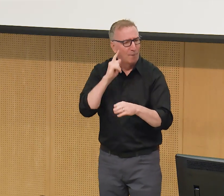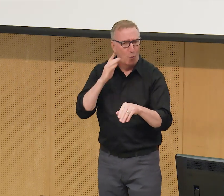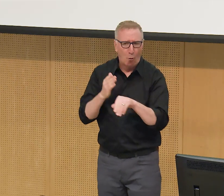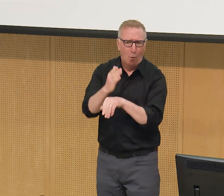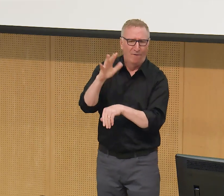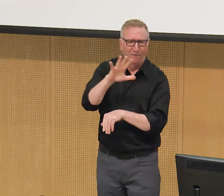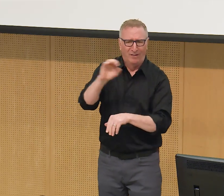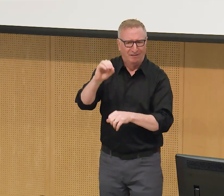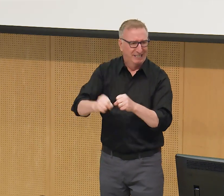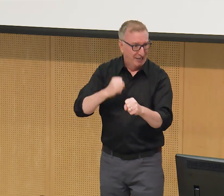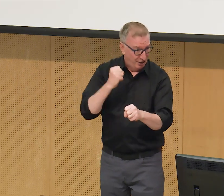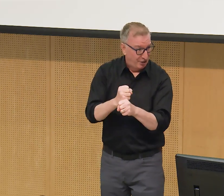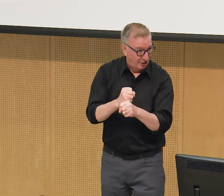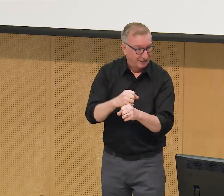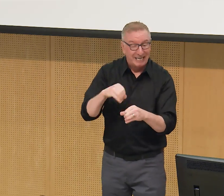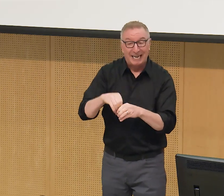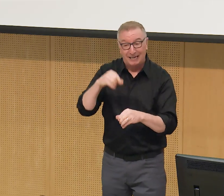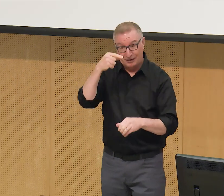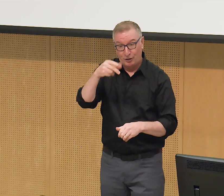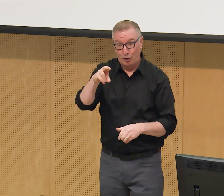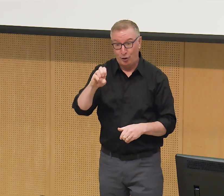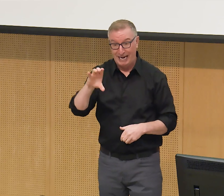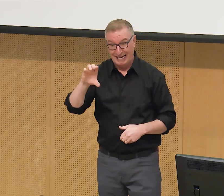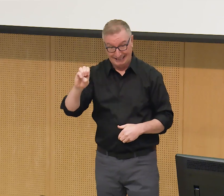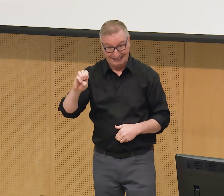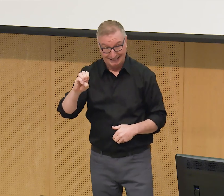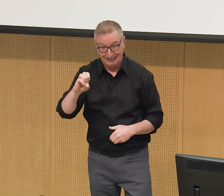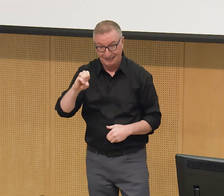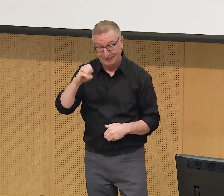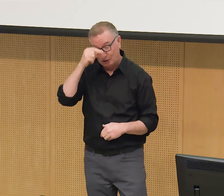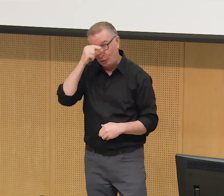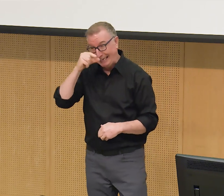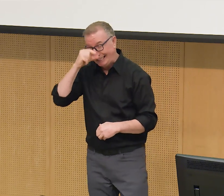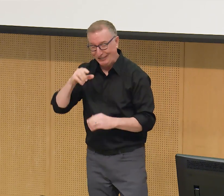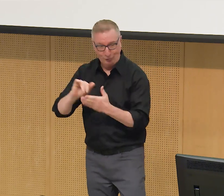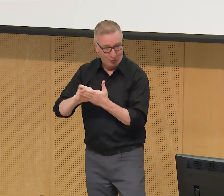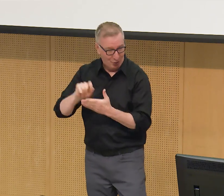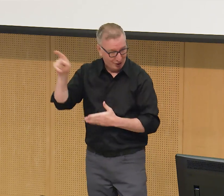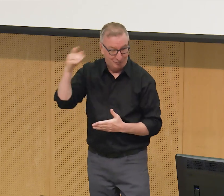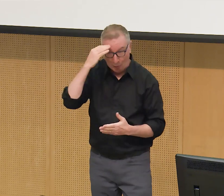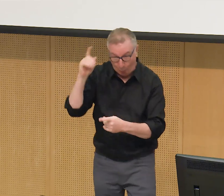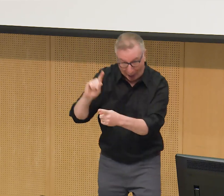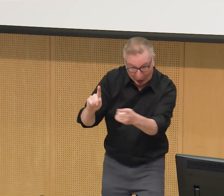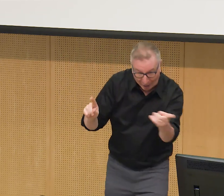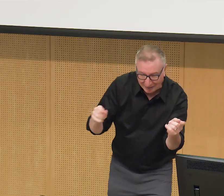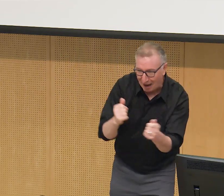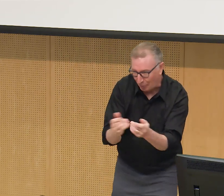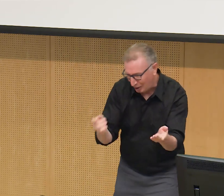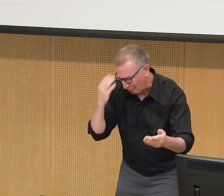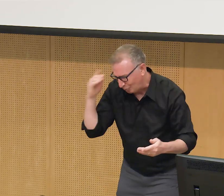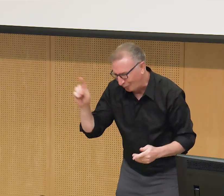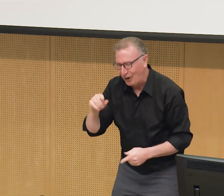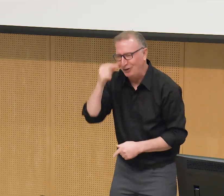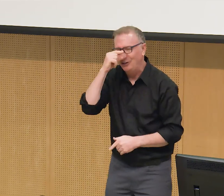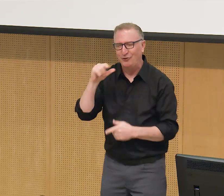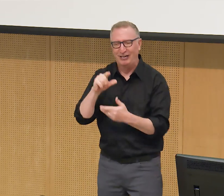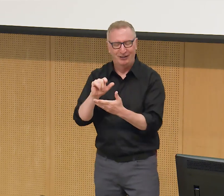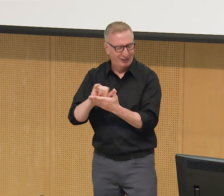And he ran that business for over 50 years in Greece, New York. It's pretty close by. I'm sure you all know where Greece is.